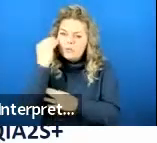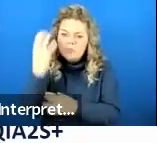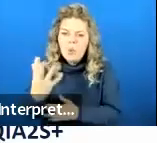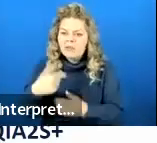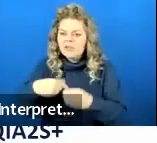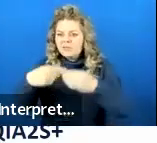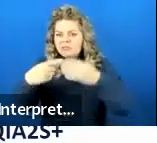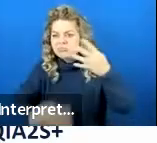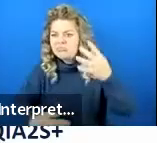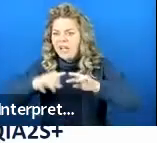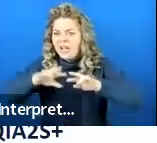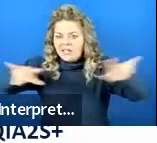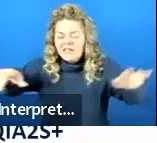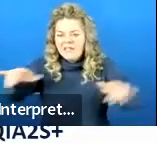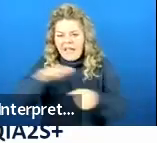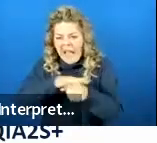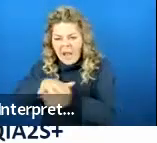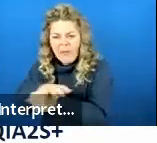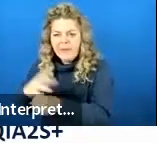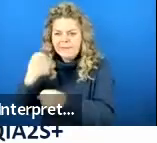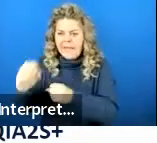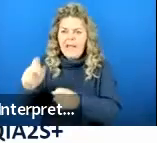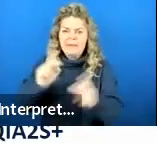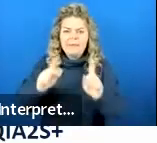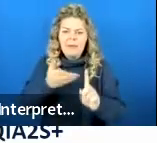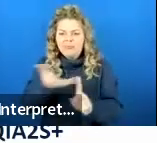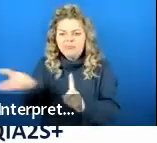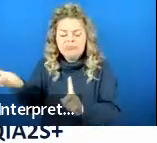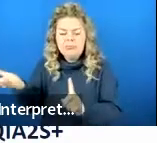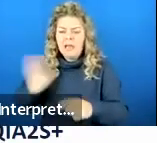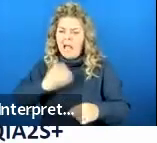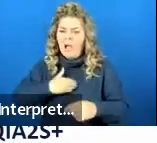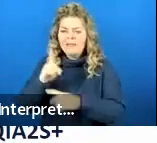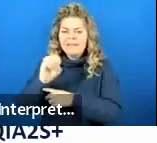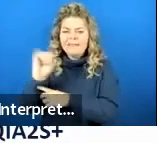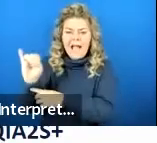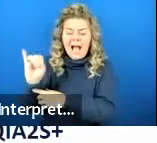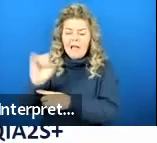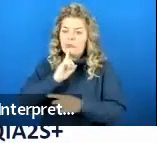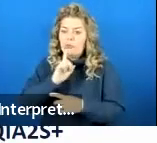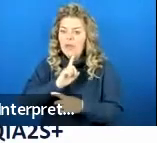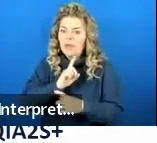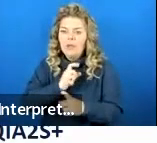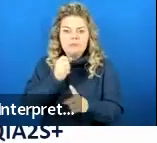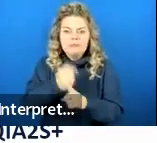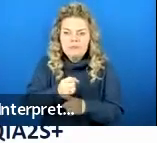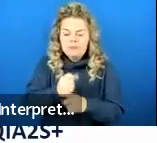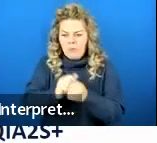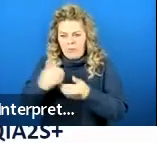of areas and constituencies on which our DEI efforts around process focus.